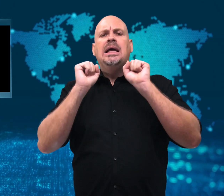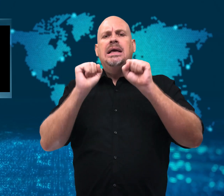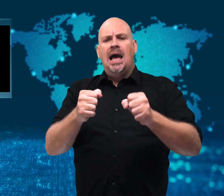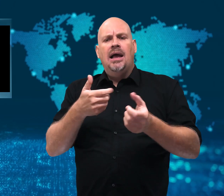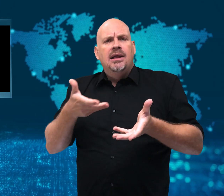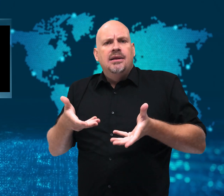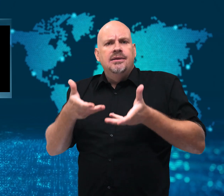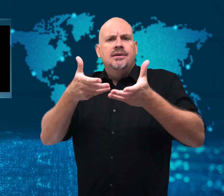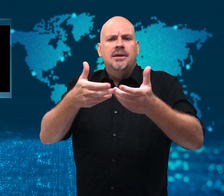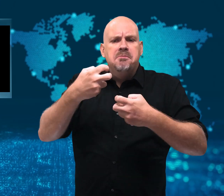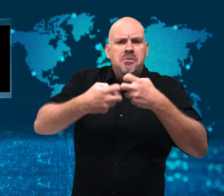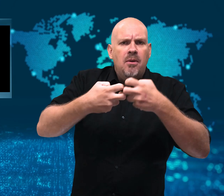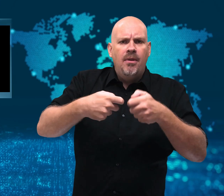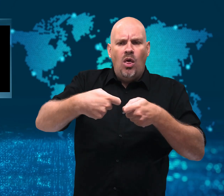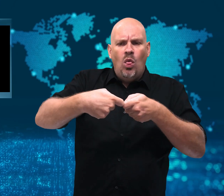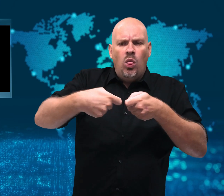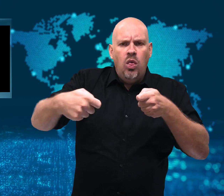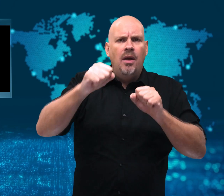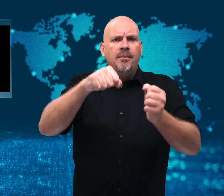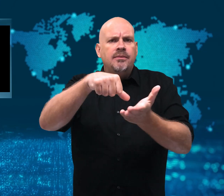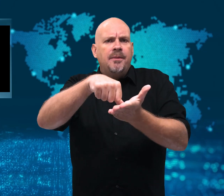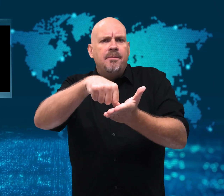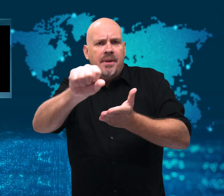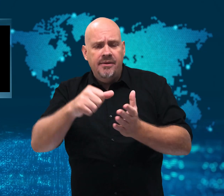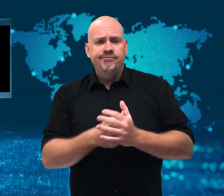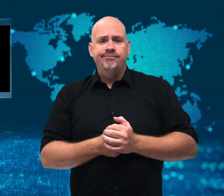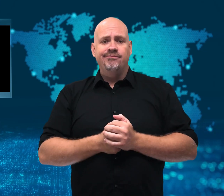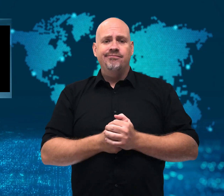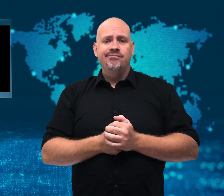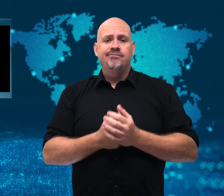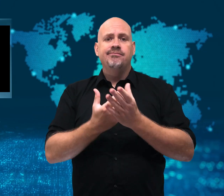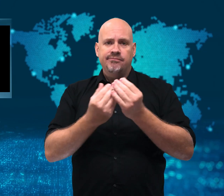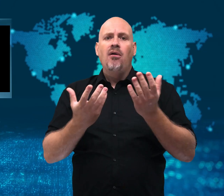Then they steal from the customers.